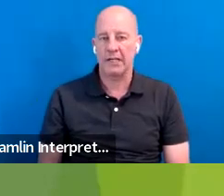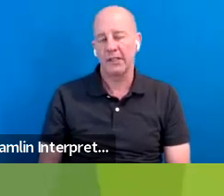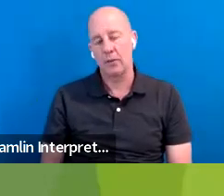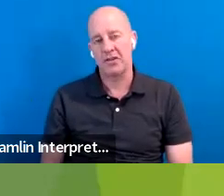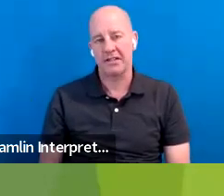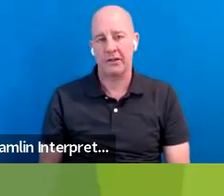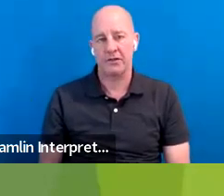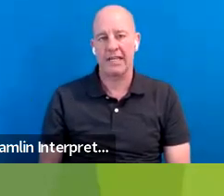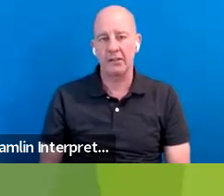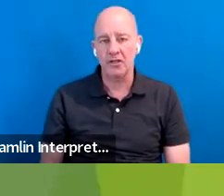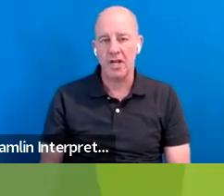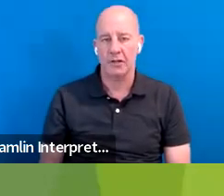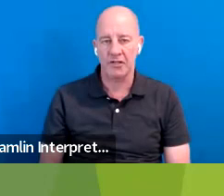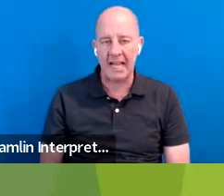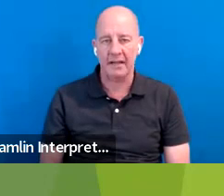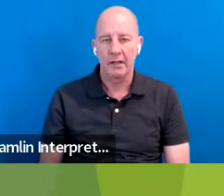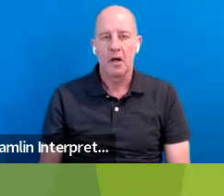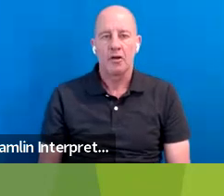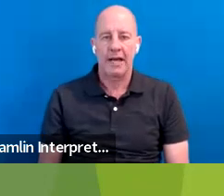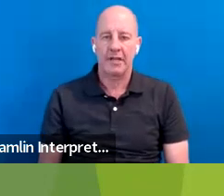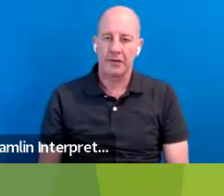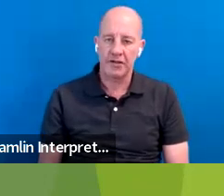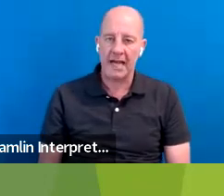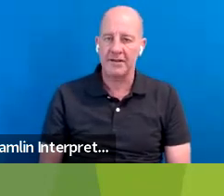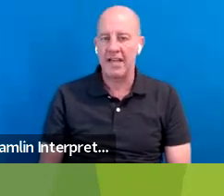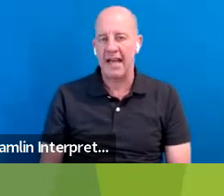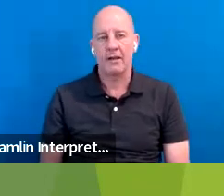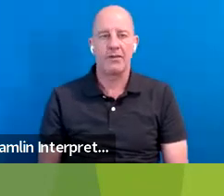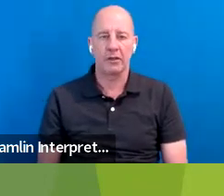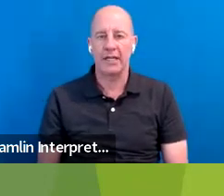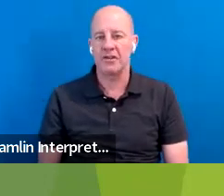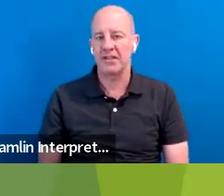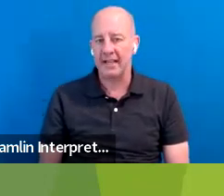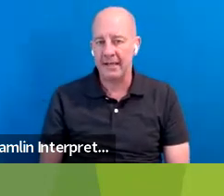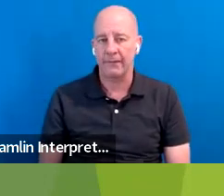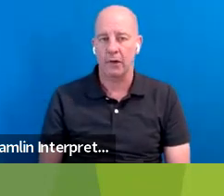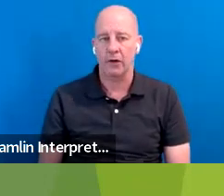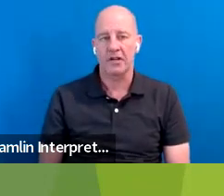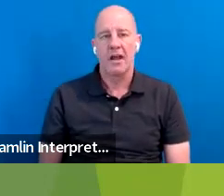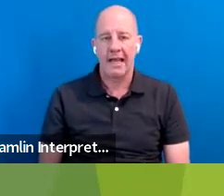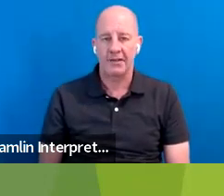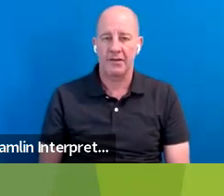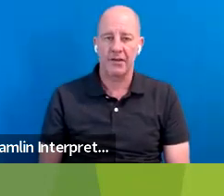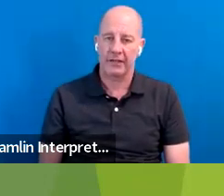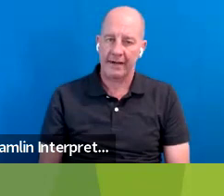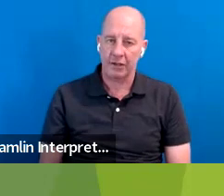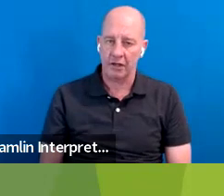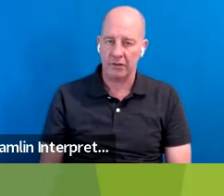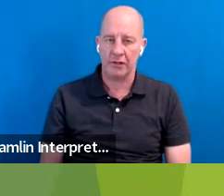enough linguistic skills in English to understand. You have to understand that their language is ASL first, so then they have to constantly